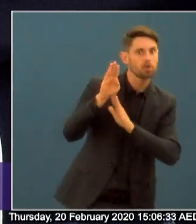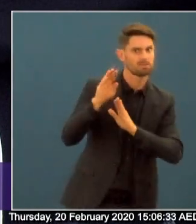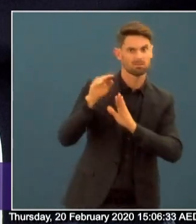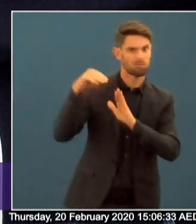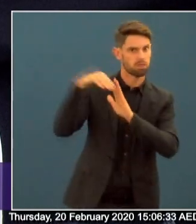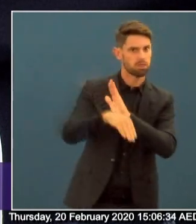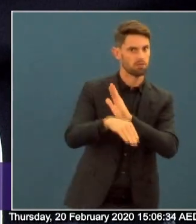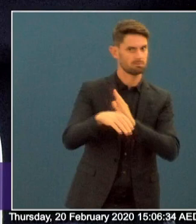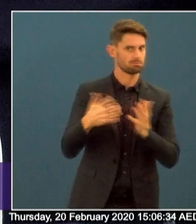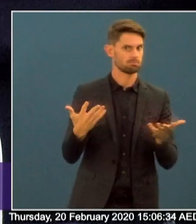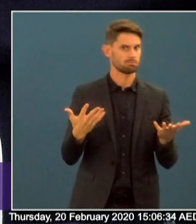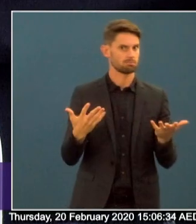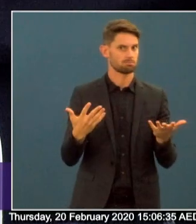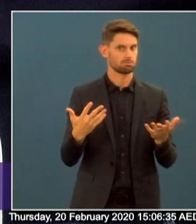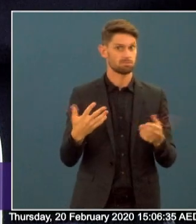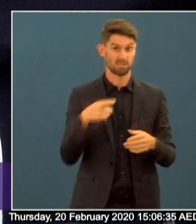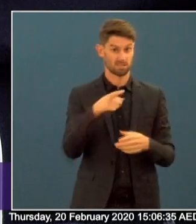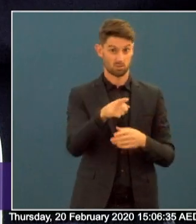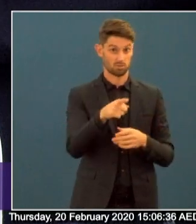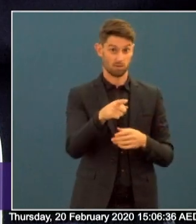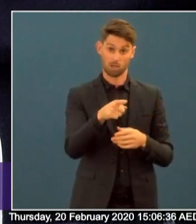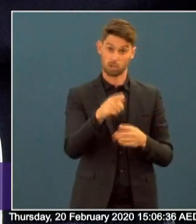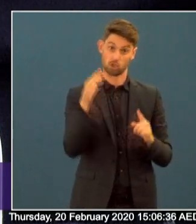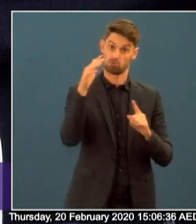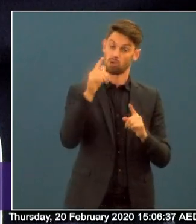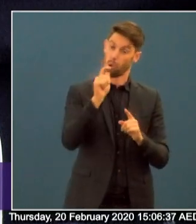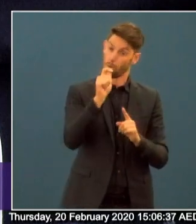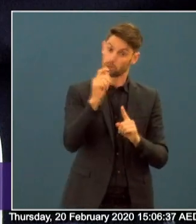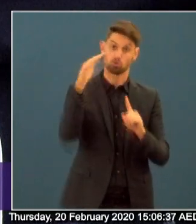This was the third-worst issue of the nine issues provided,